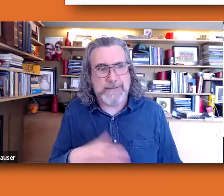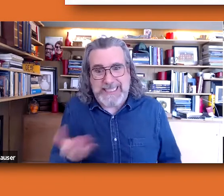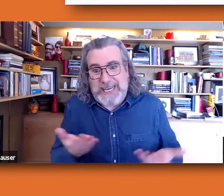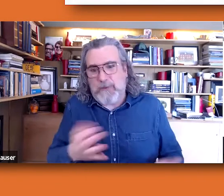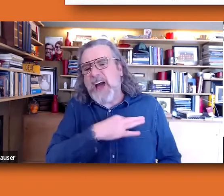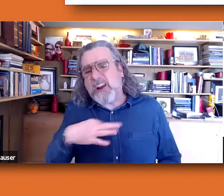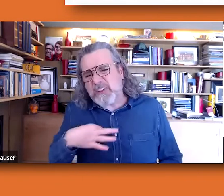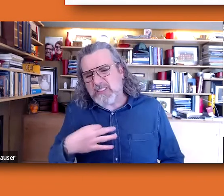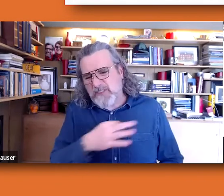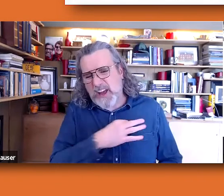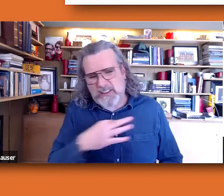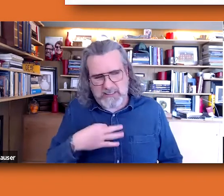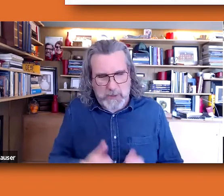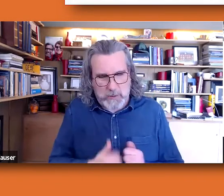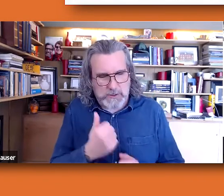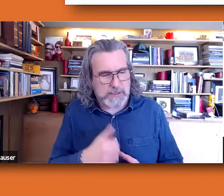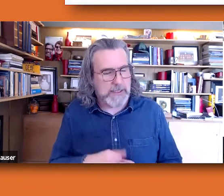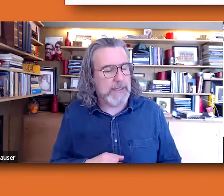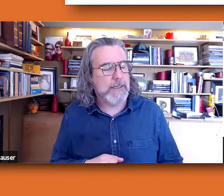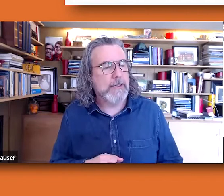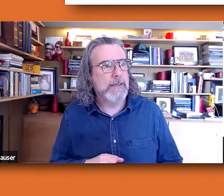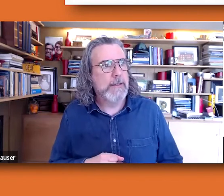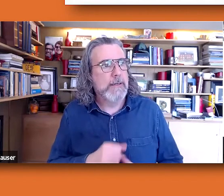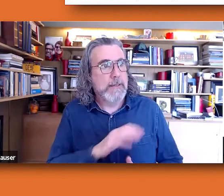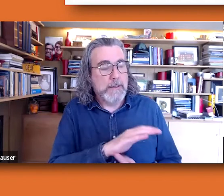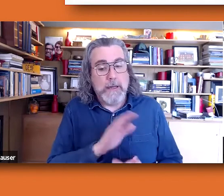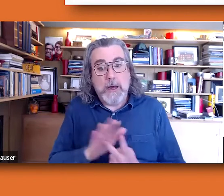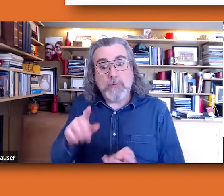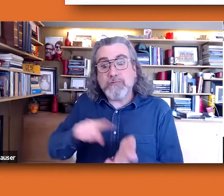more principal investigators here.